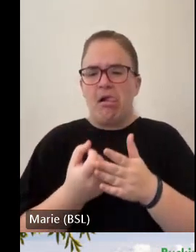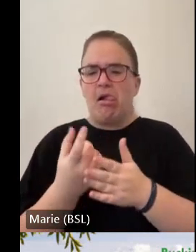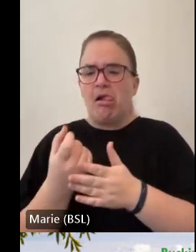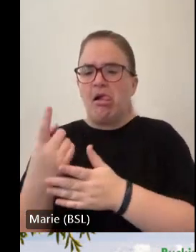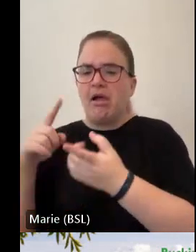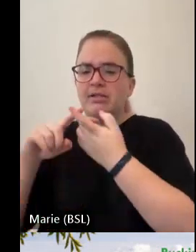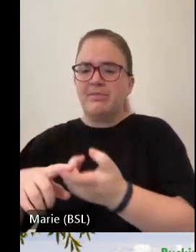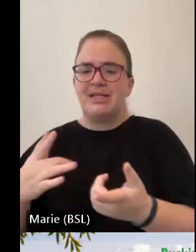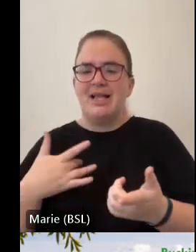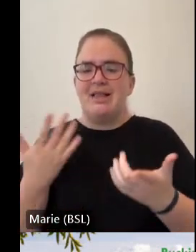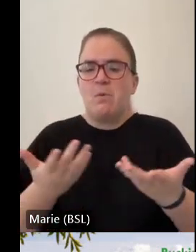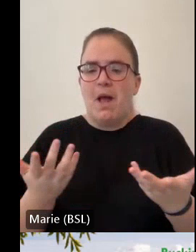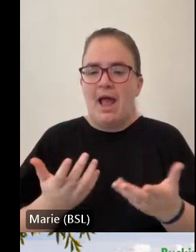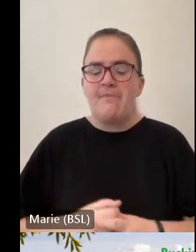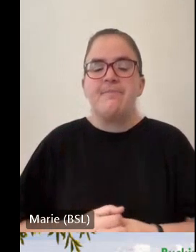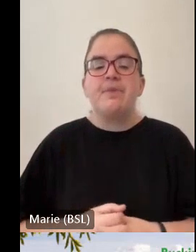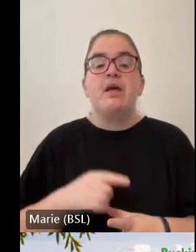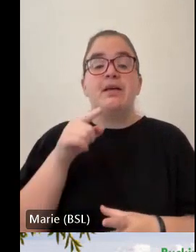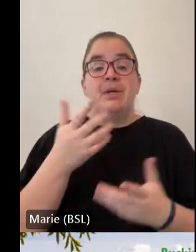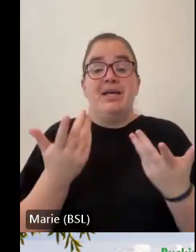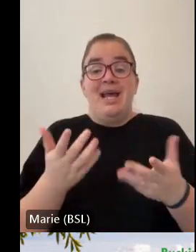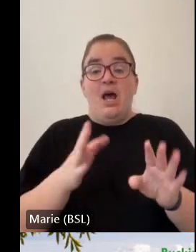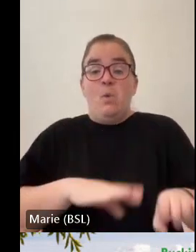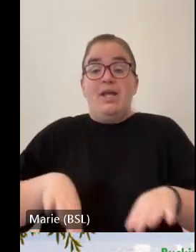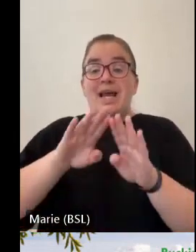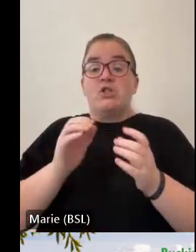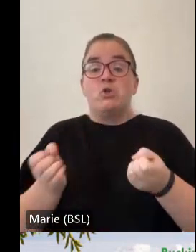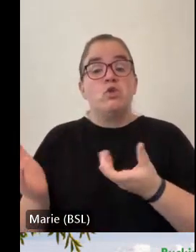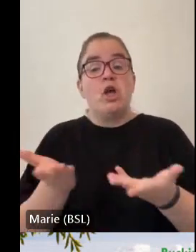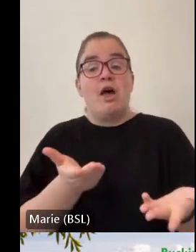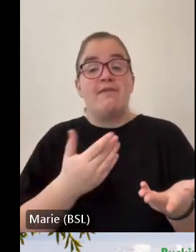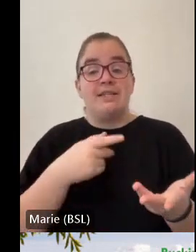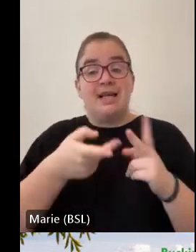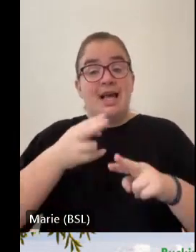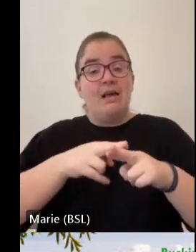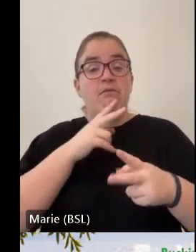Now it's a national service and if there is dealing with matters